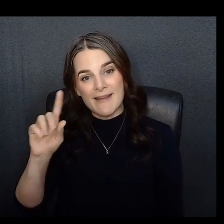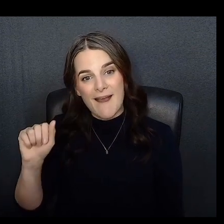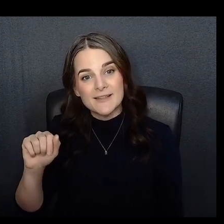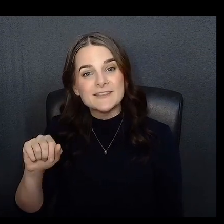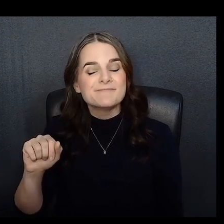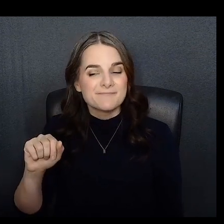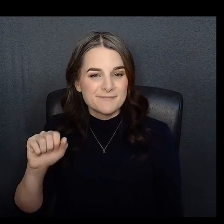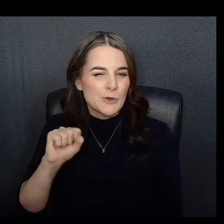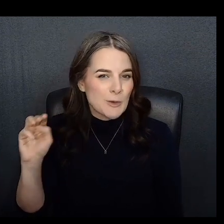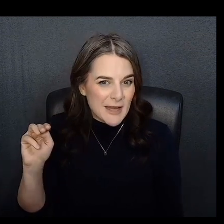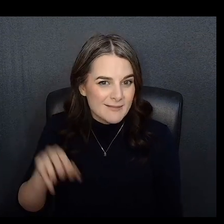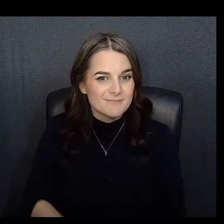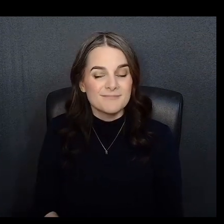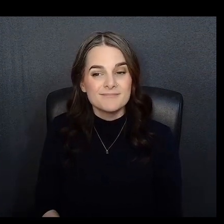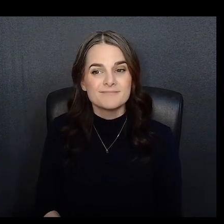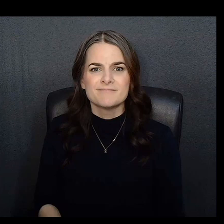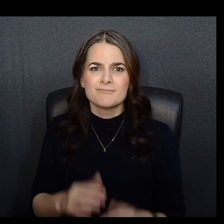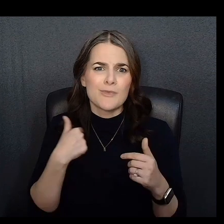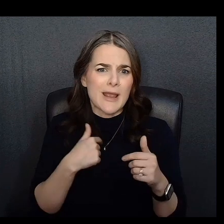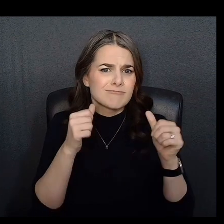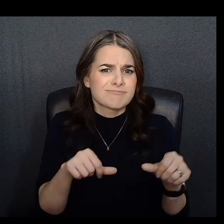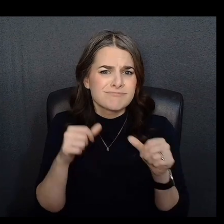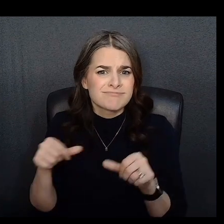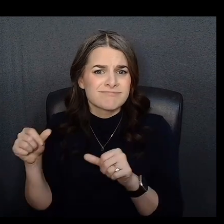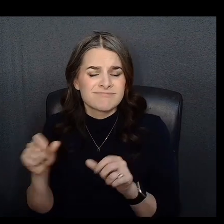as well as posting about new training opportunities,